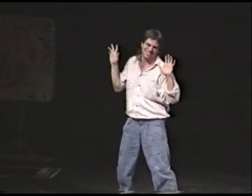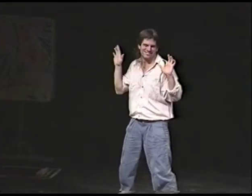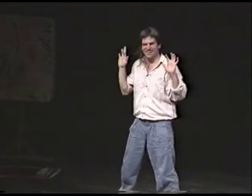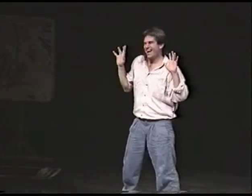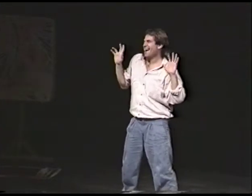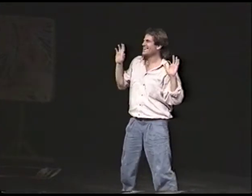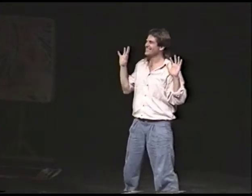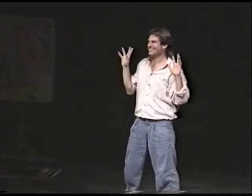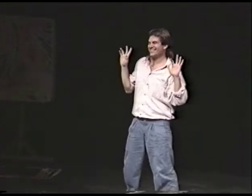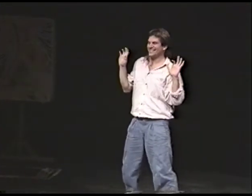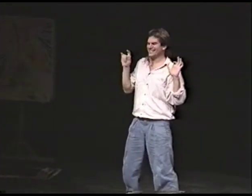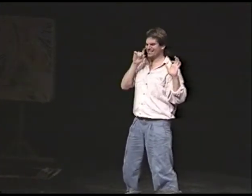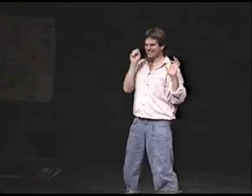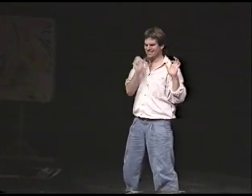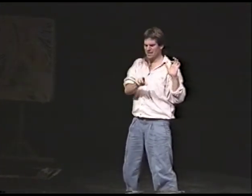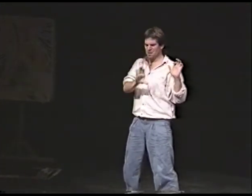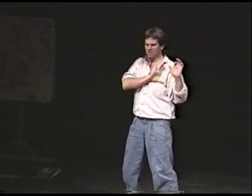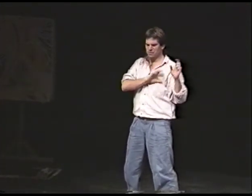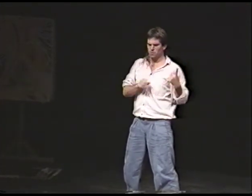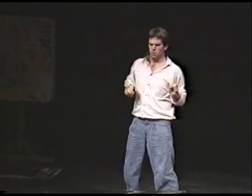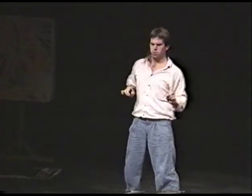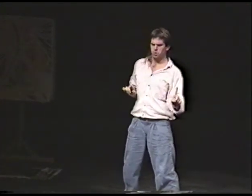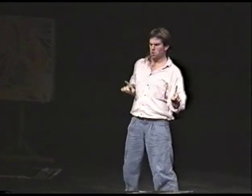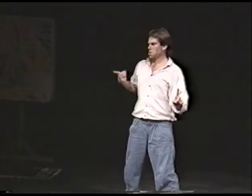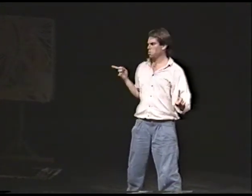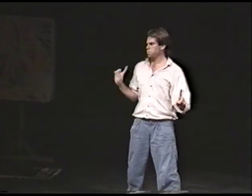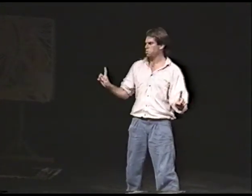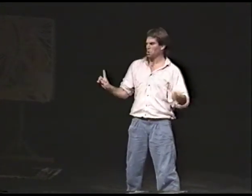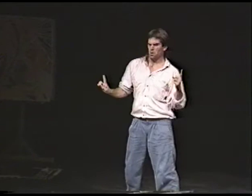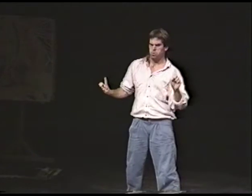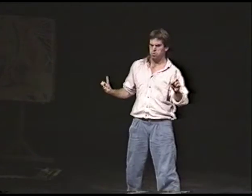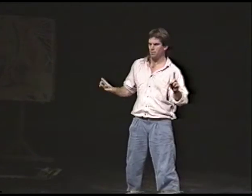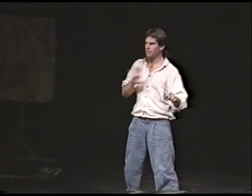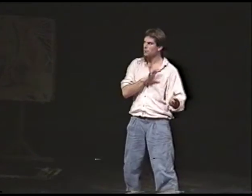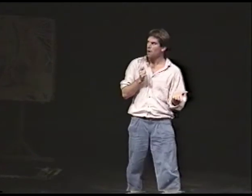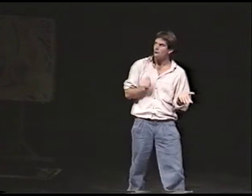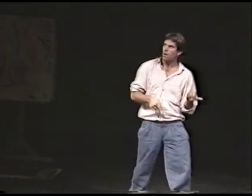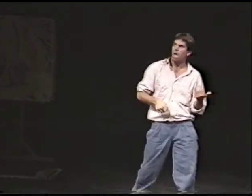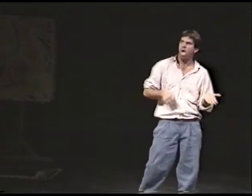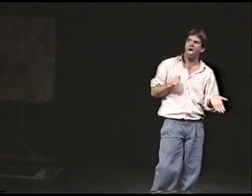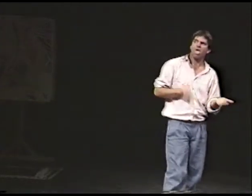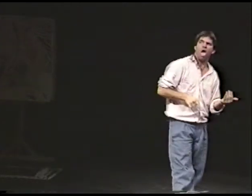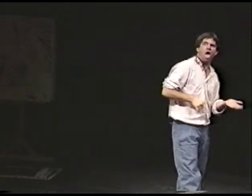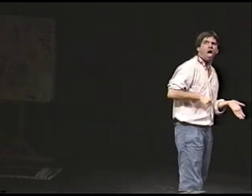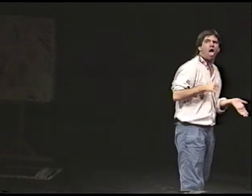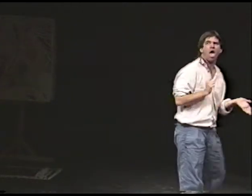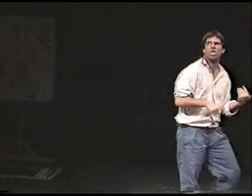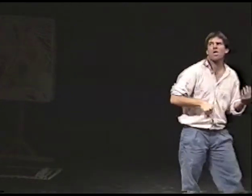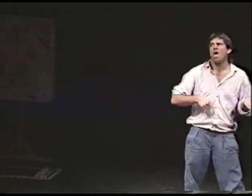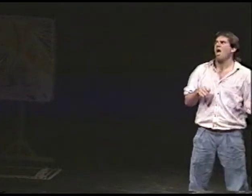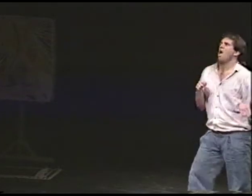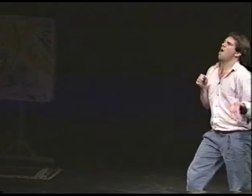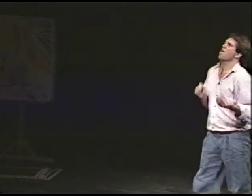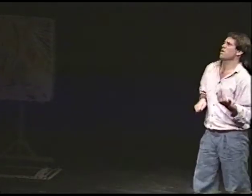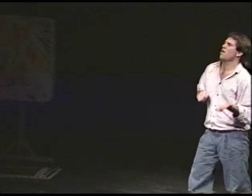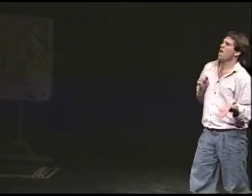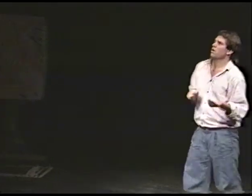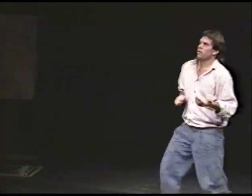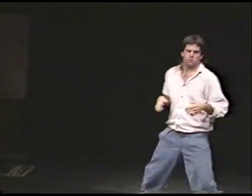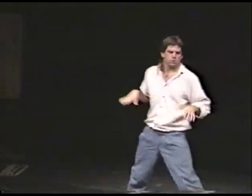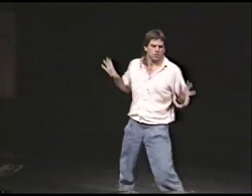And then hush as a line of police enter the stadium.